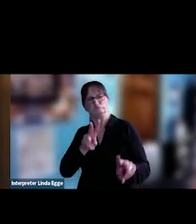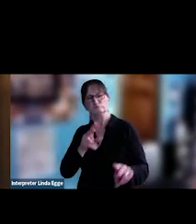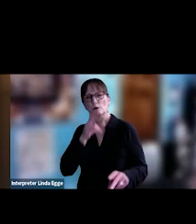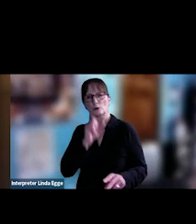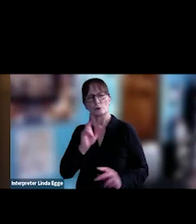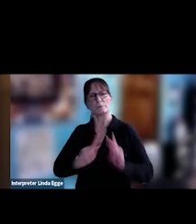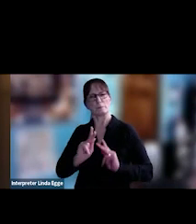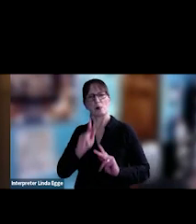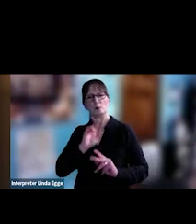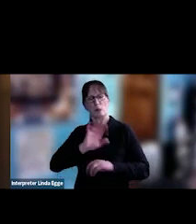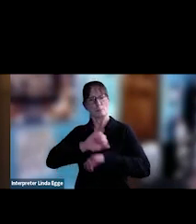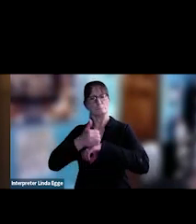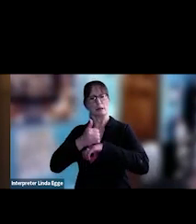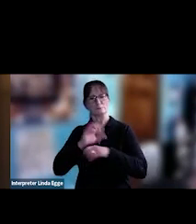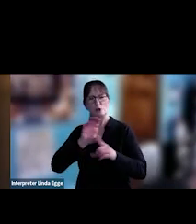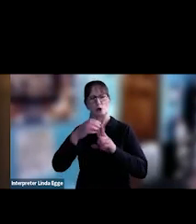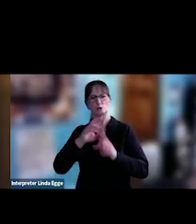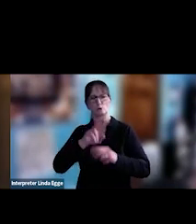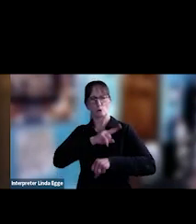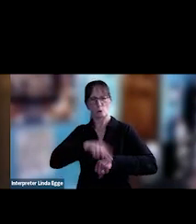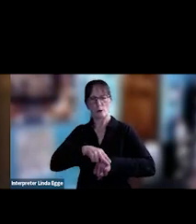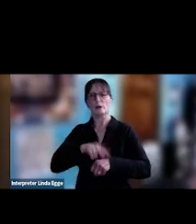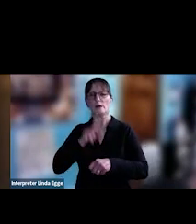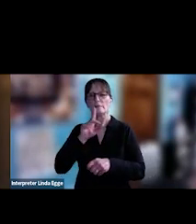based on cultural norms that lead to assumptions